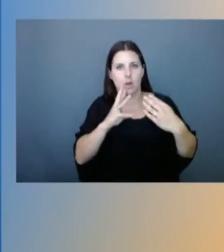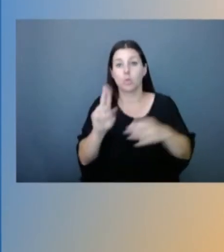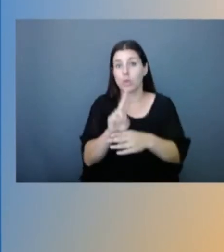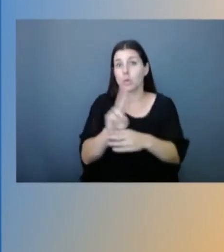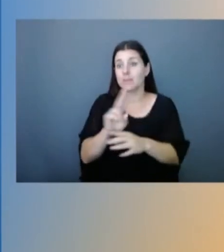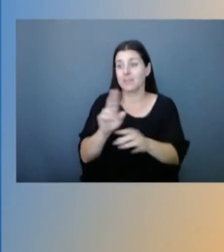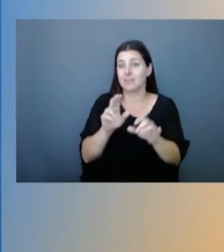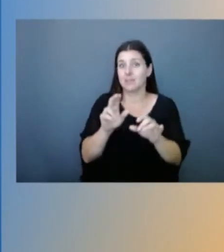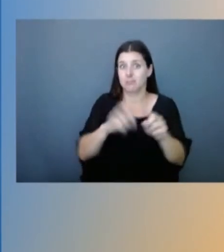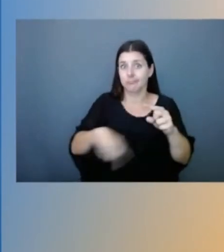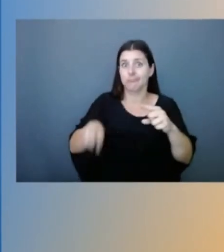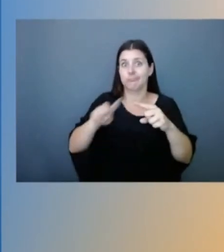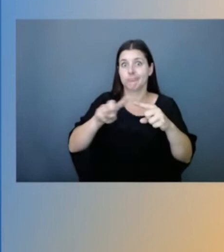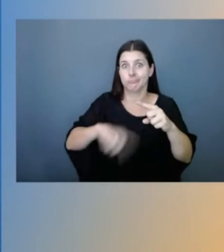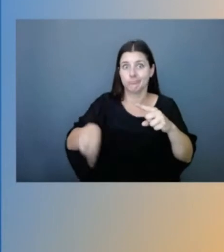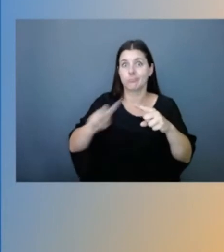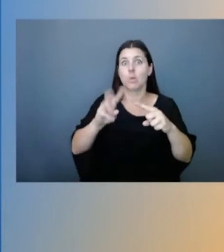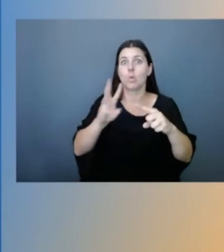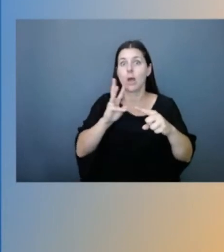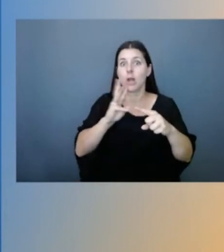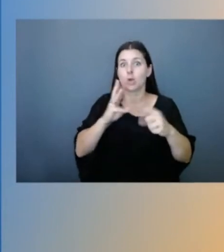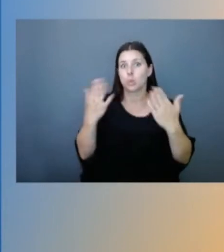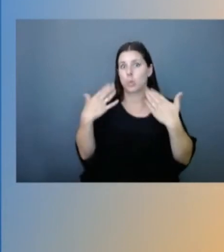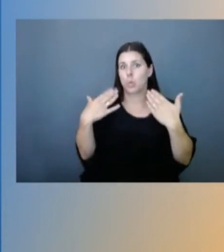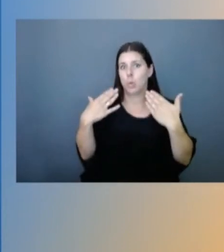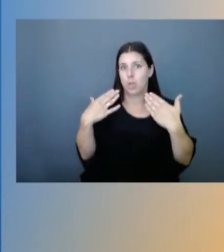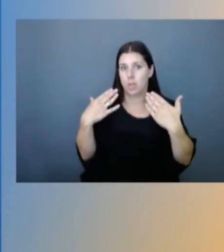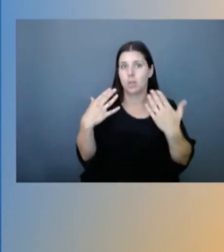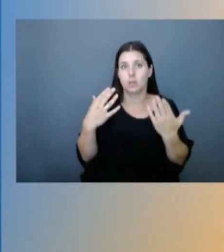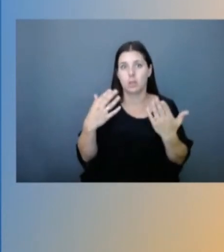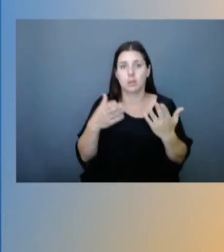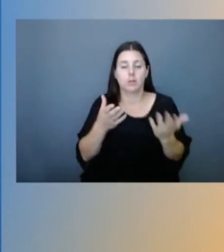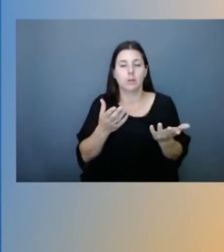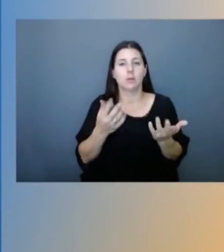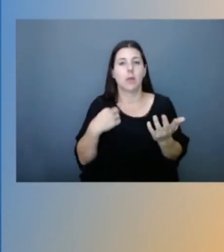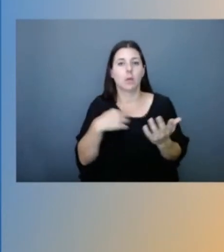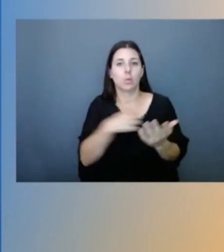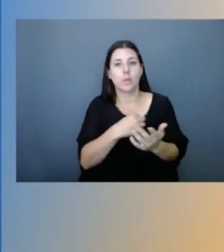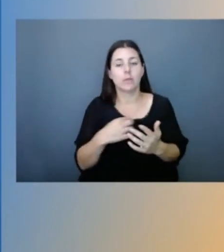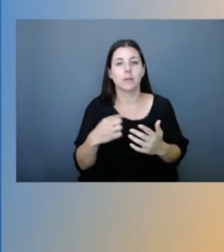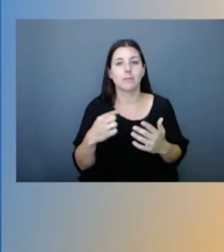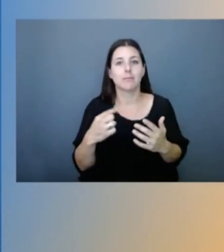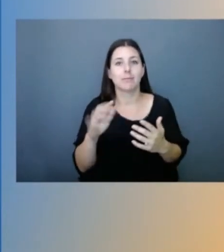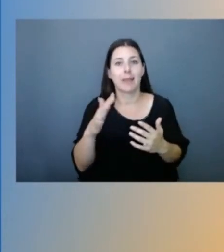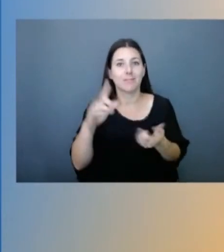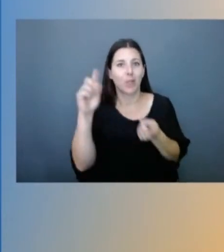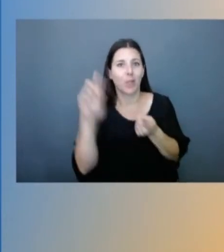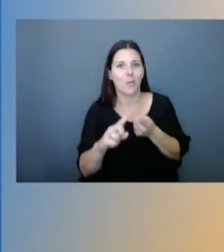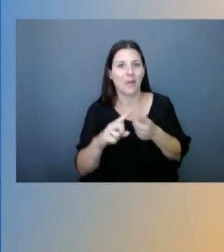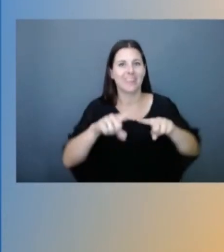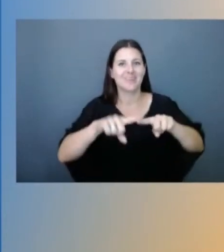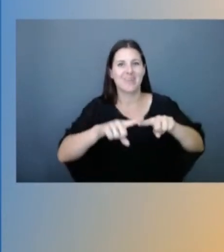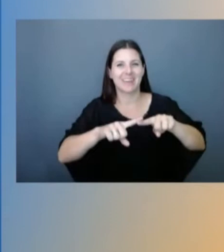to cool down the data center through the treatment plants. And we lower our dependency on the outside water.